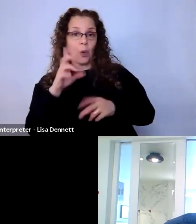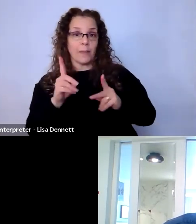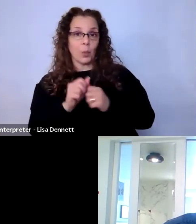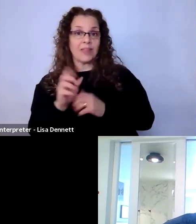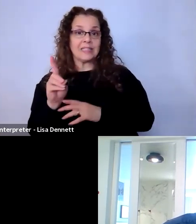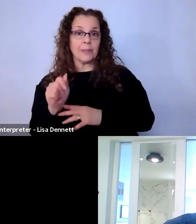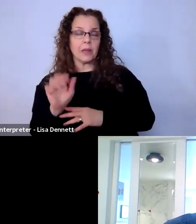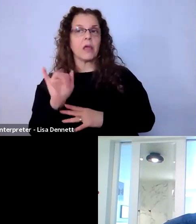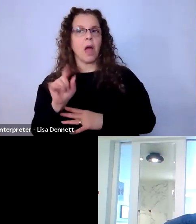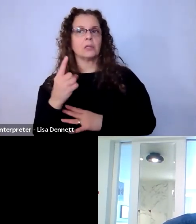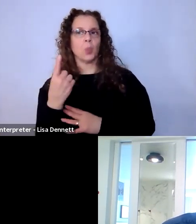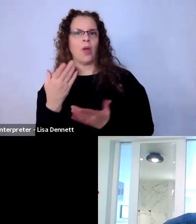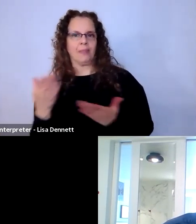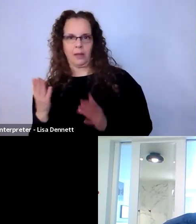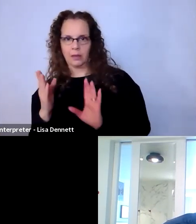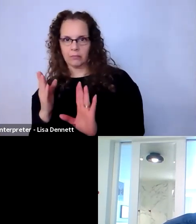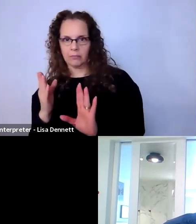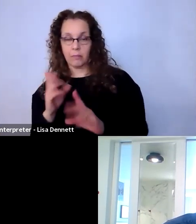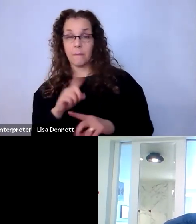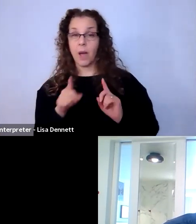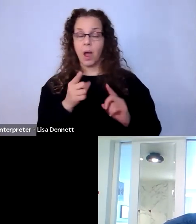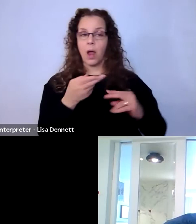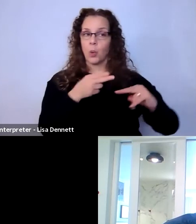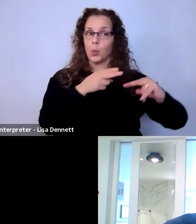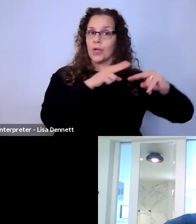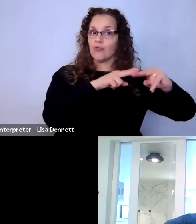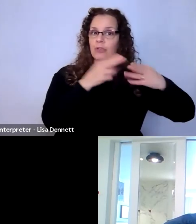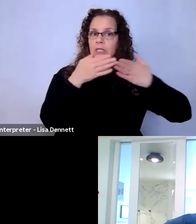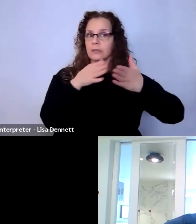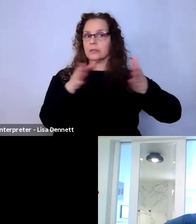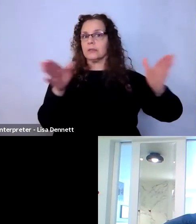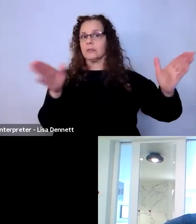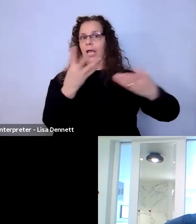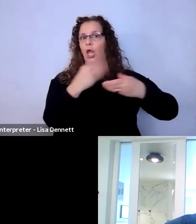that's one thing, but like I said once you increase the scope, like everything else it just becomes that much more difficult.